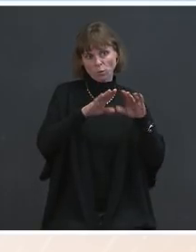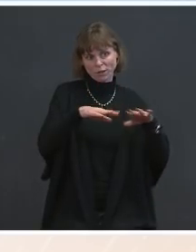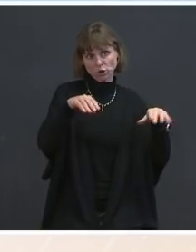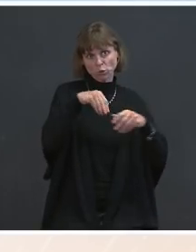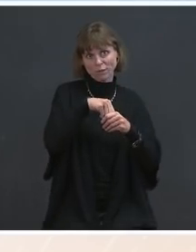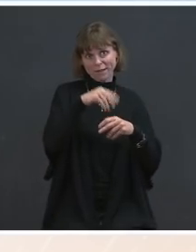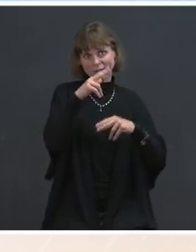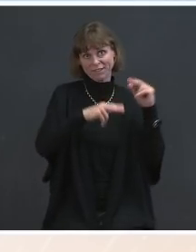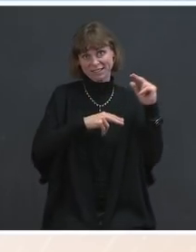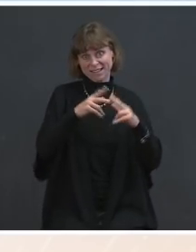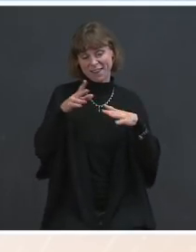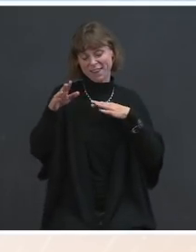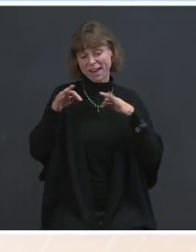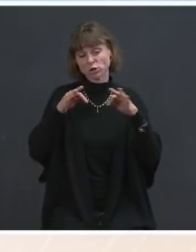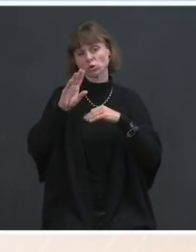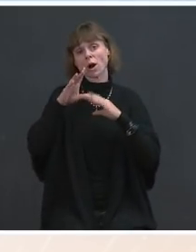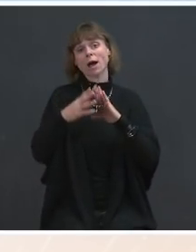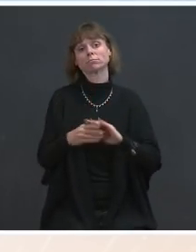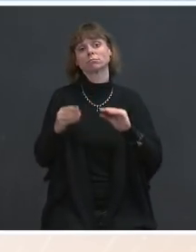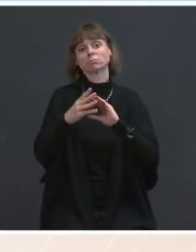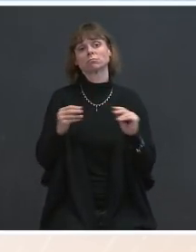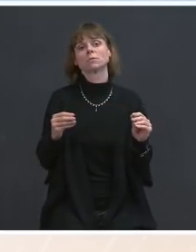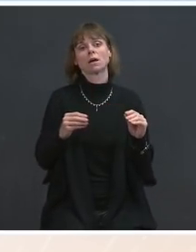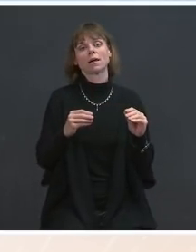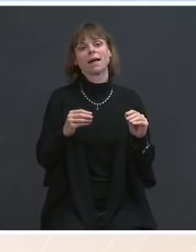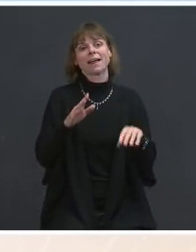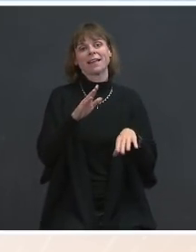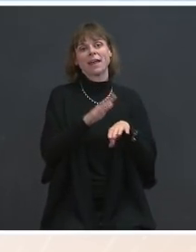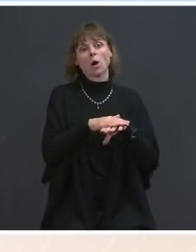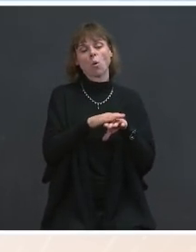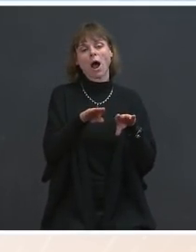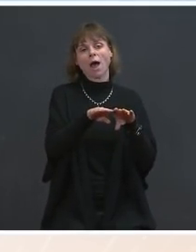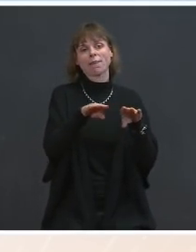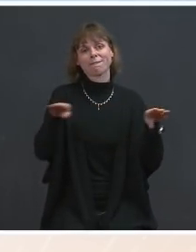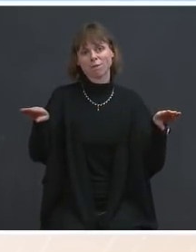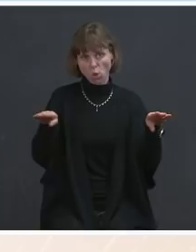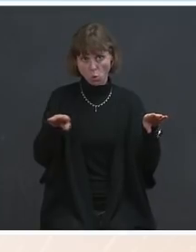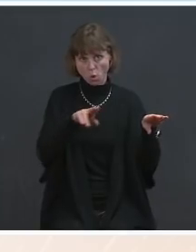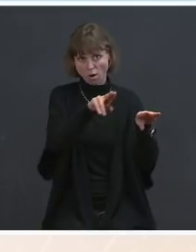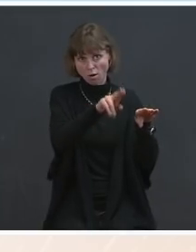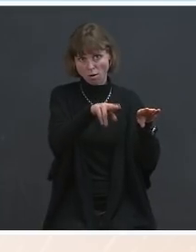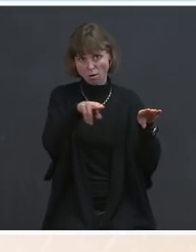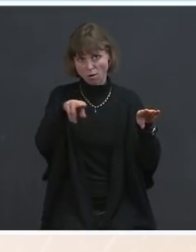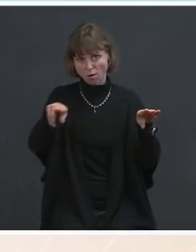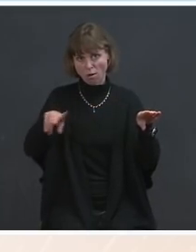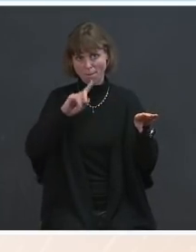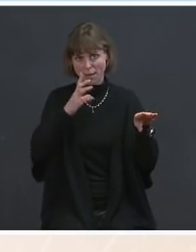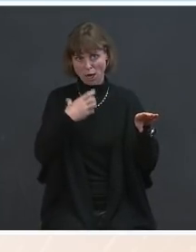being hungry, not being -- not seeing the sun for days. How is that acceptable for the Biden administration